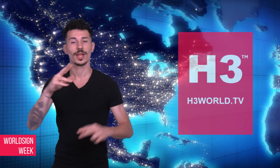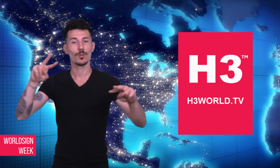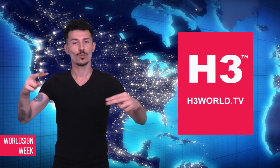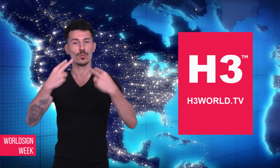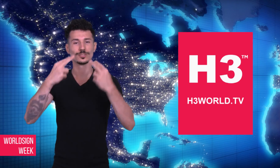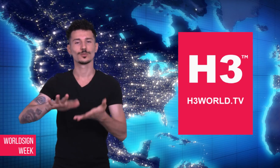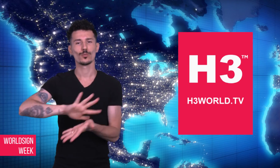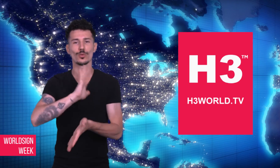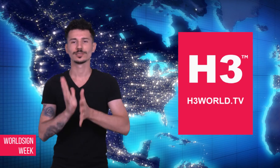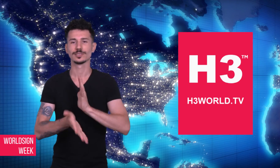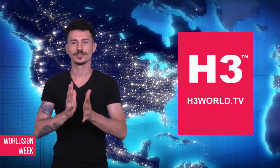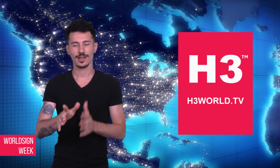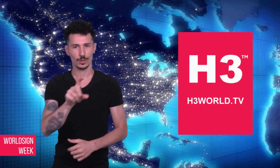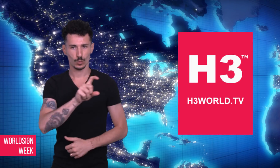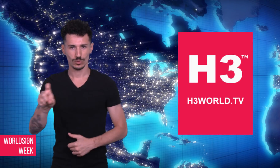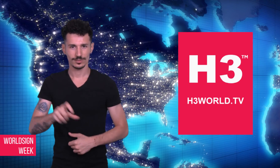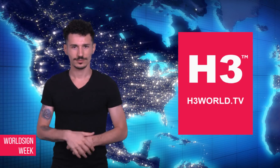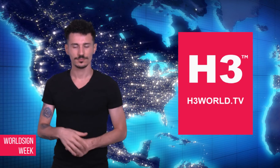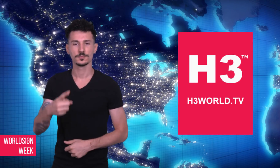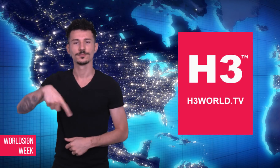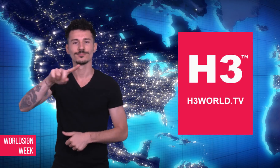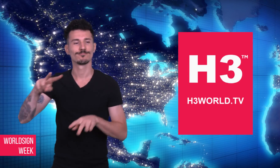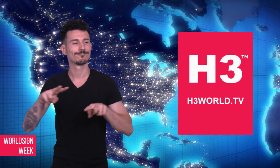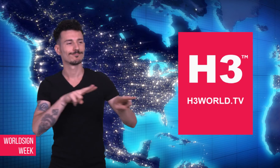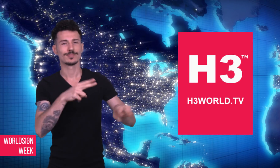Thank you for watching WorldSign Week,